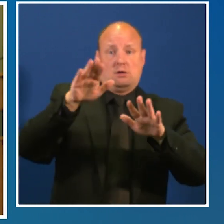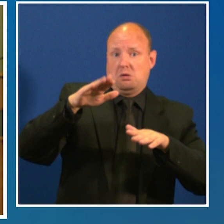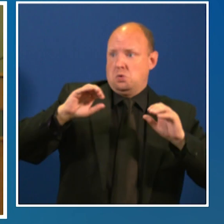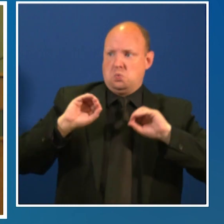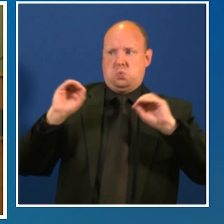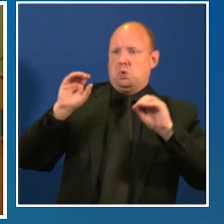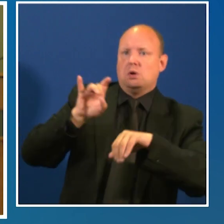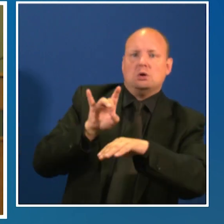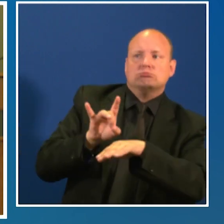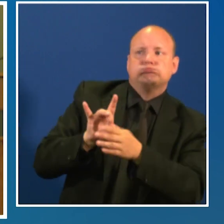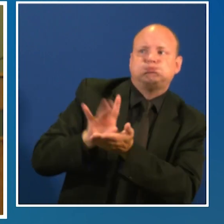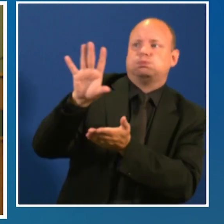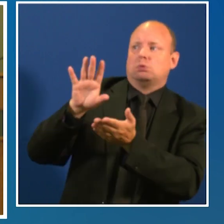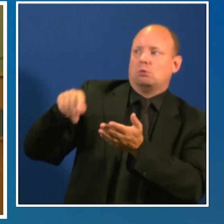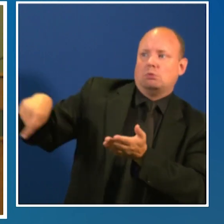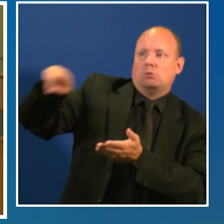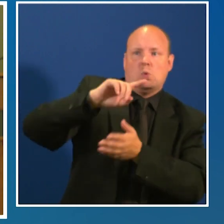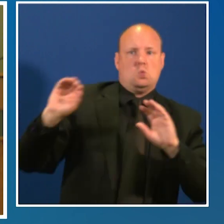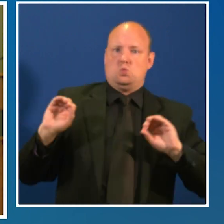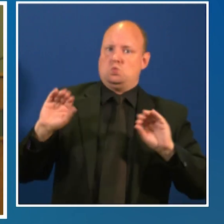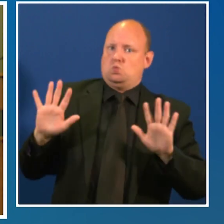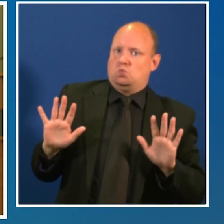on a payment plan and in communication with your